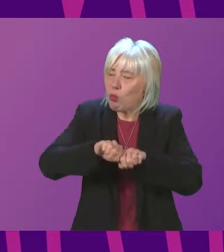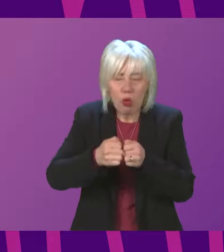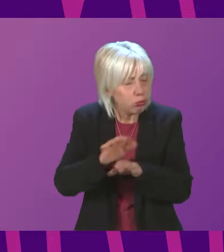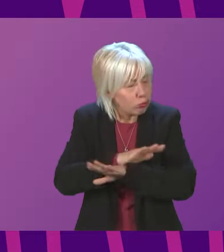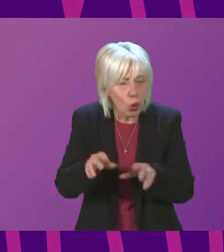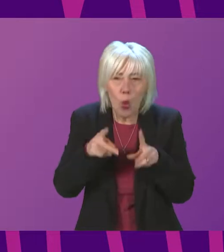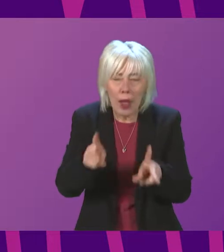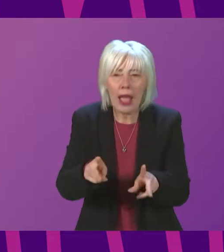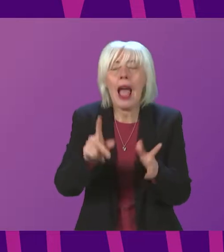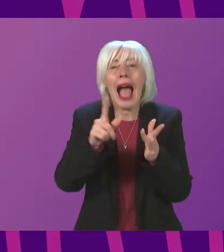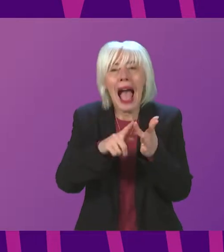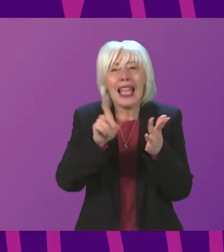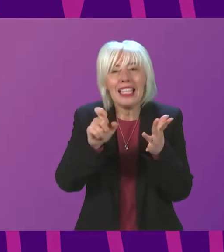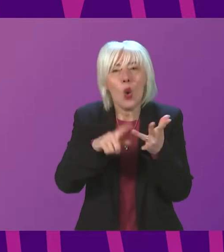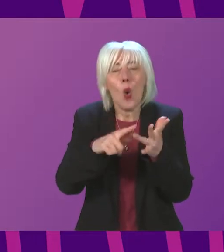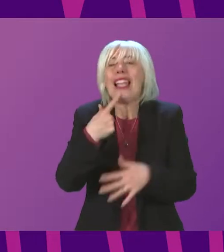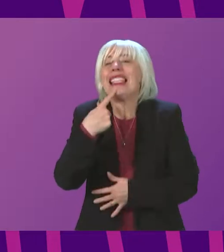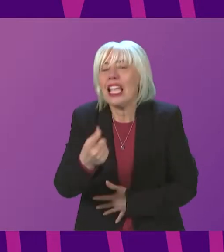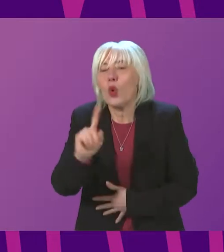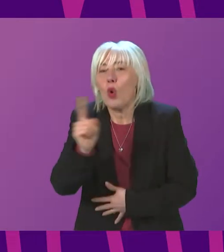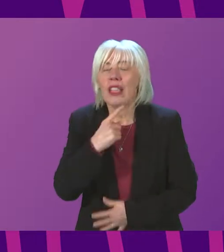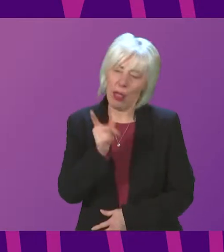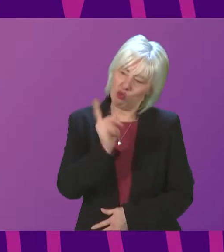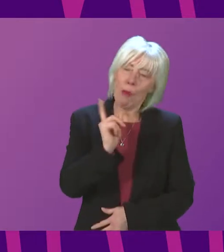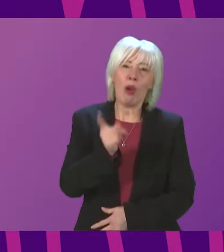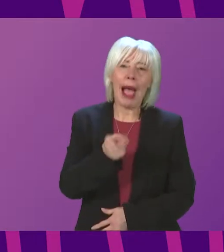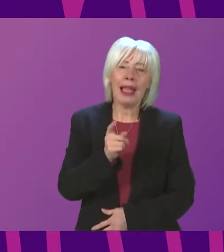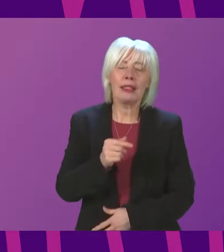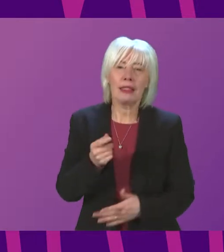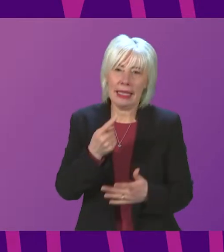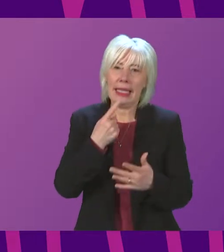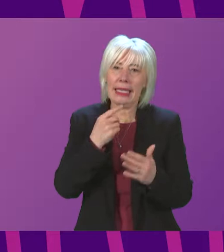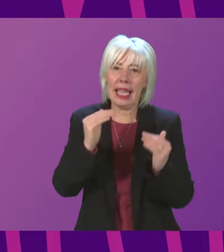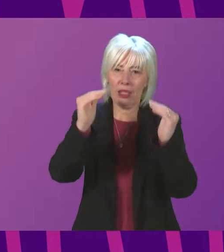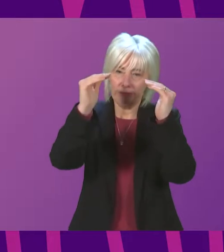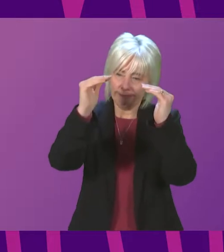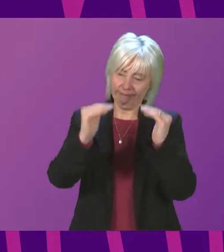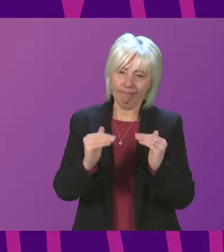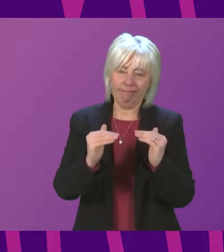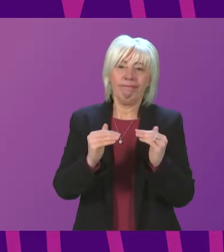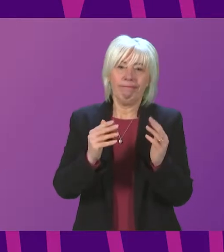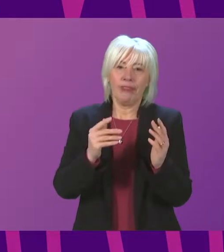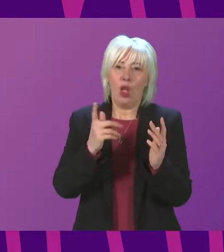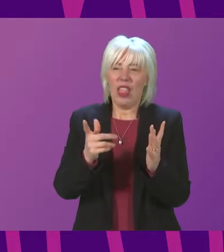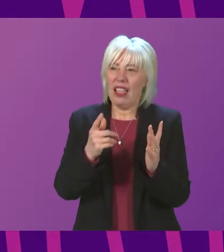The ICO’s reprimand was at the lower end in relation to the sanctions that are available to it.